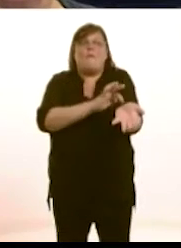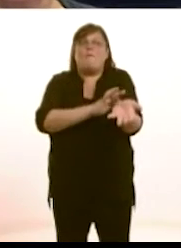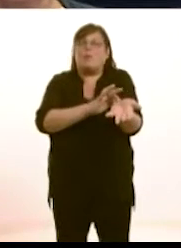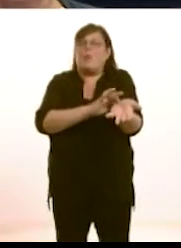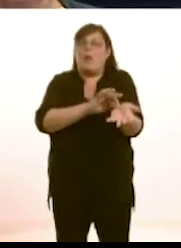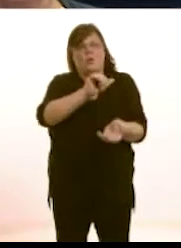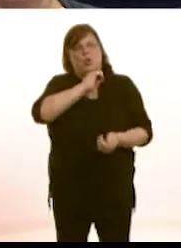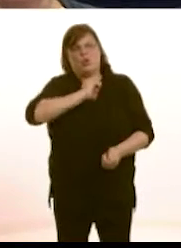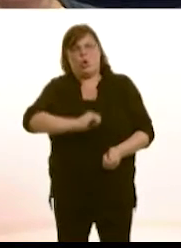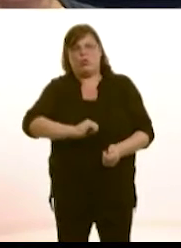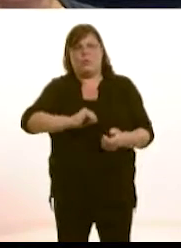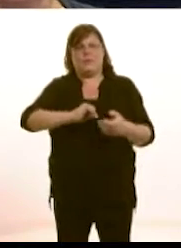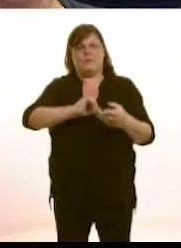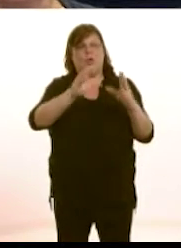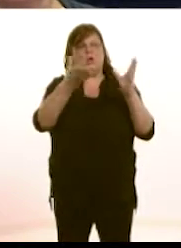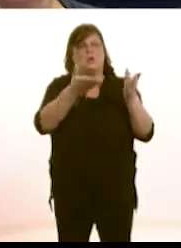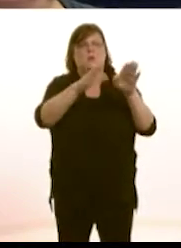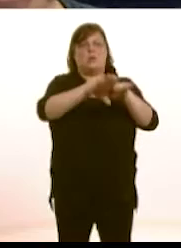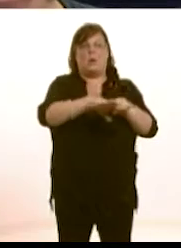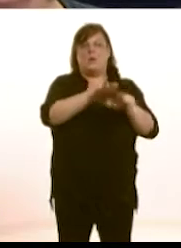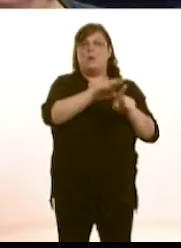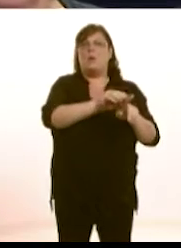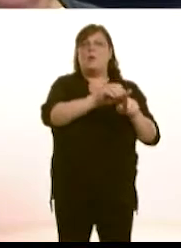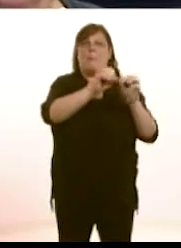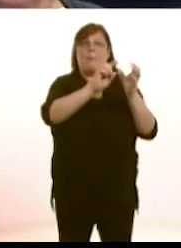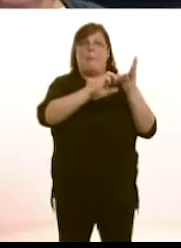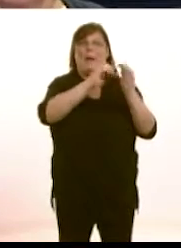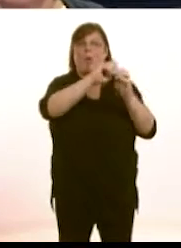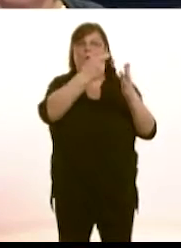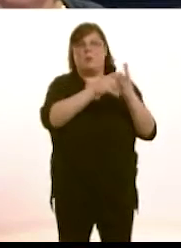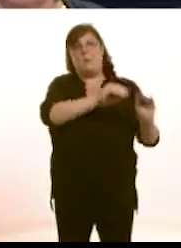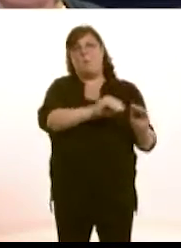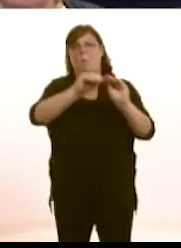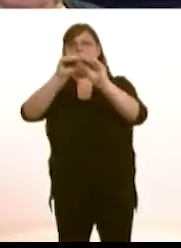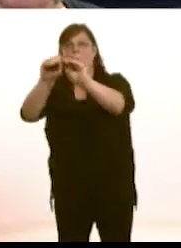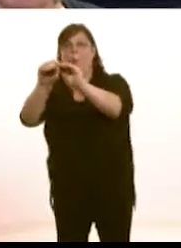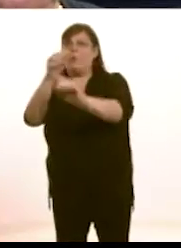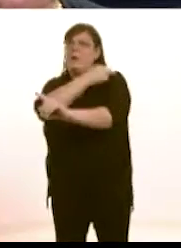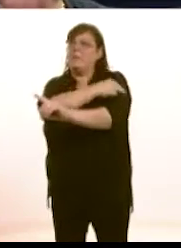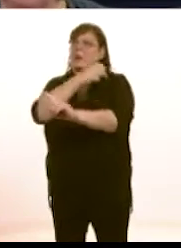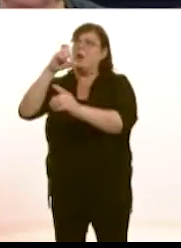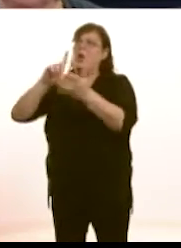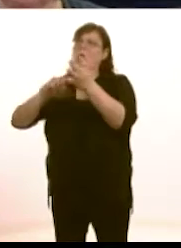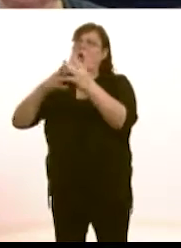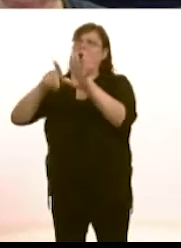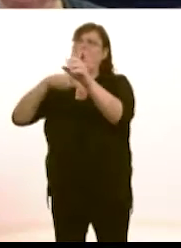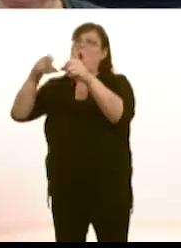Clwyd, removing it from Ysbyty Gwynedd in Bangor. Well, actually, it operates across two sitesóit operates in Wrexham Maelor as well.